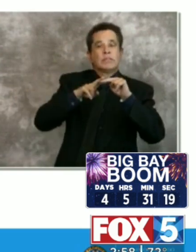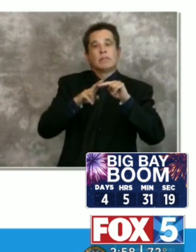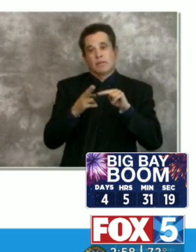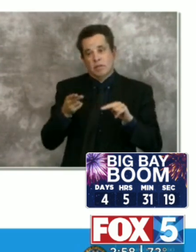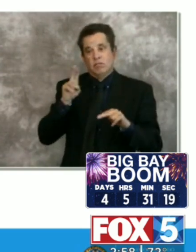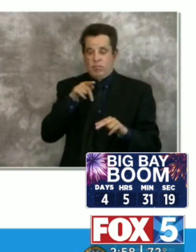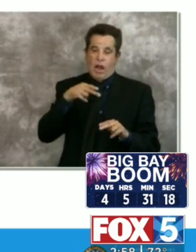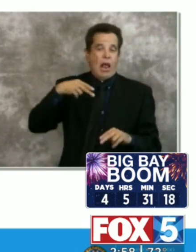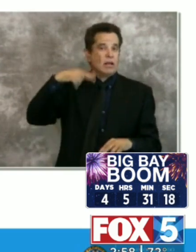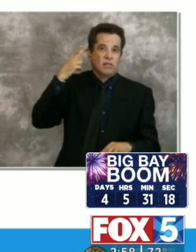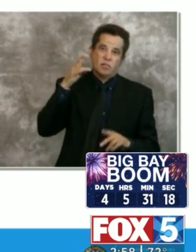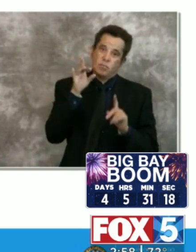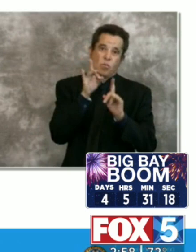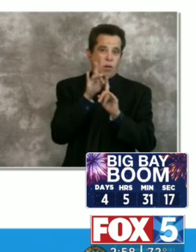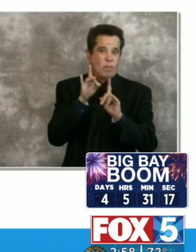OF AGE. THIS OVERALL